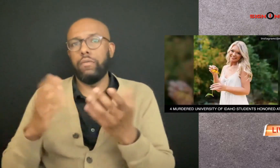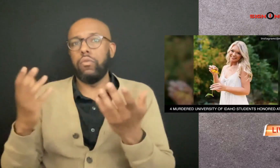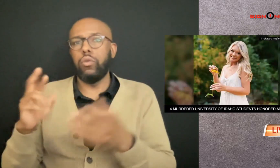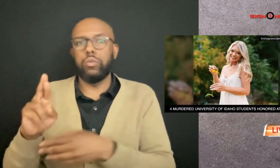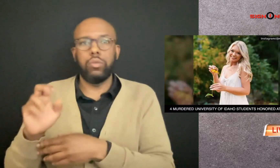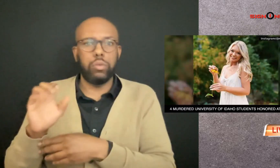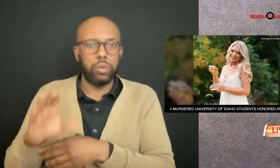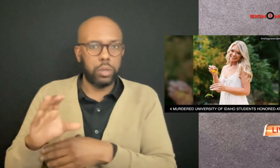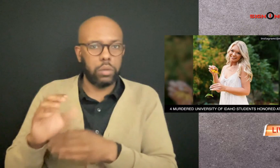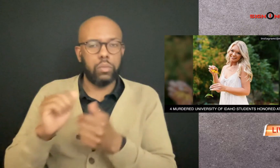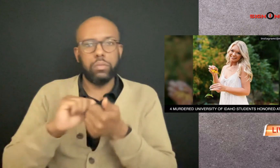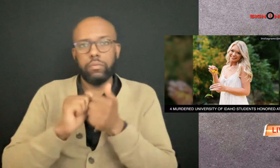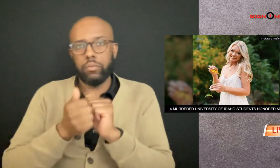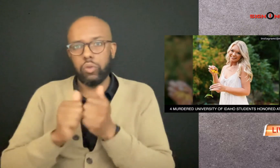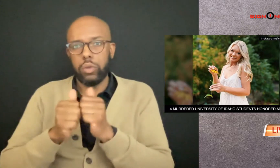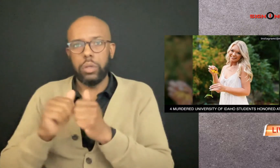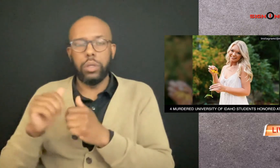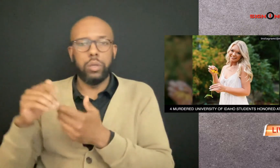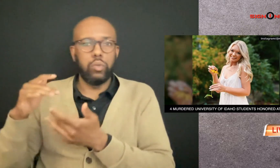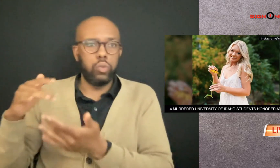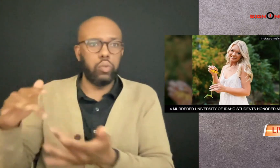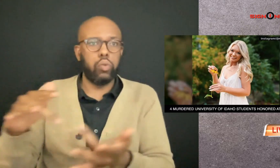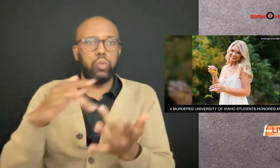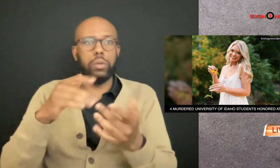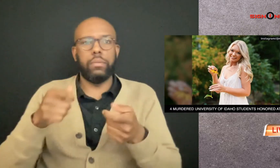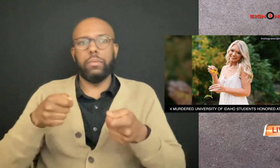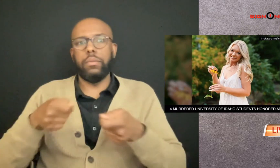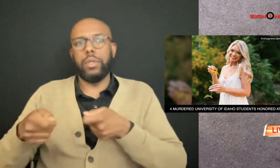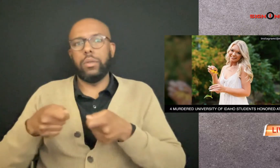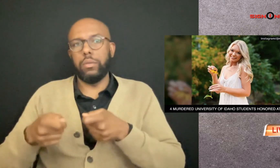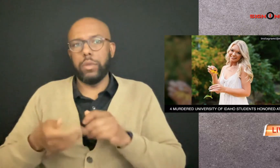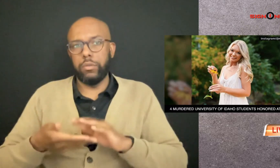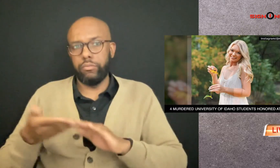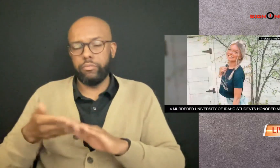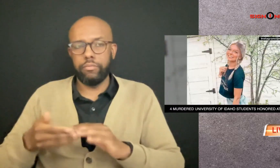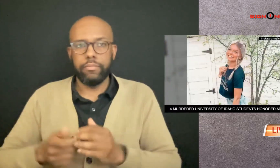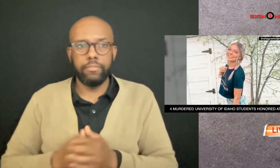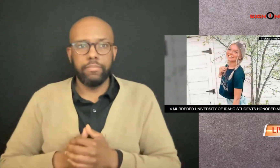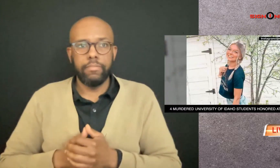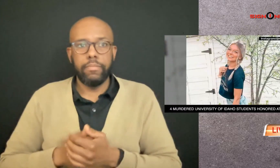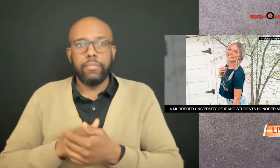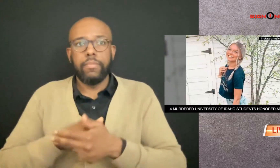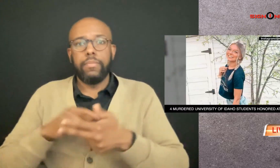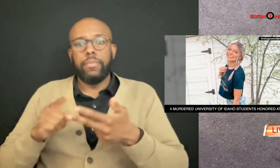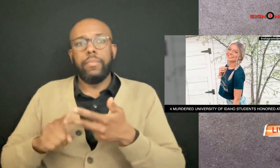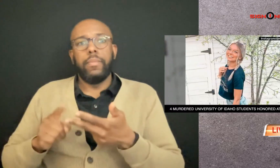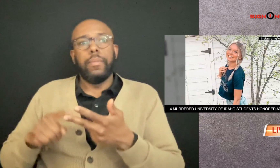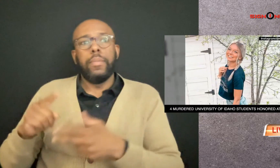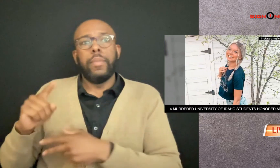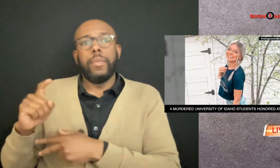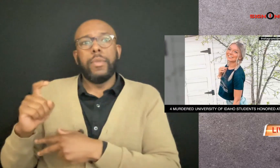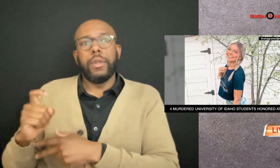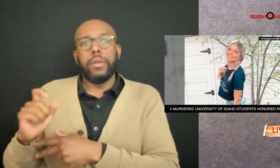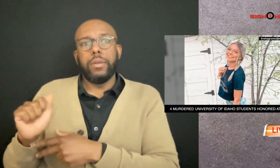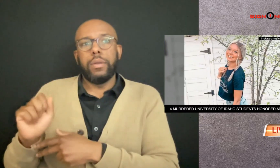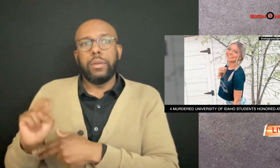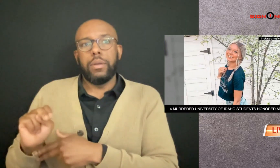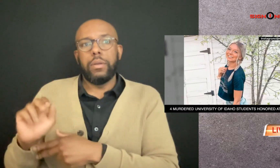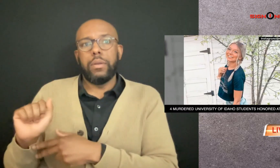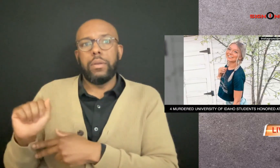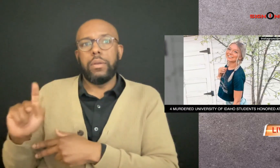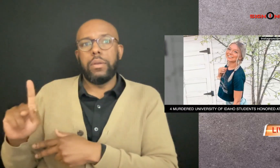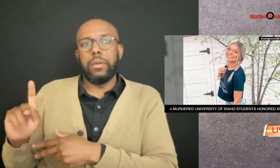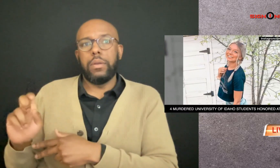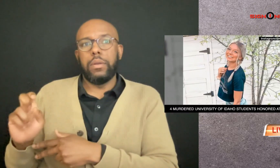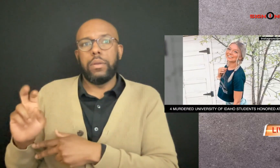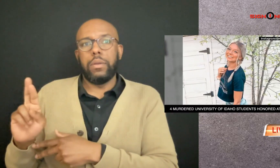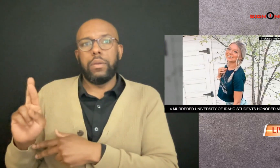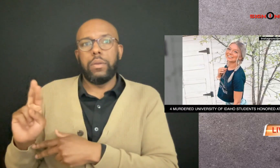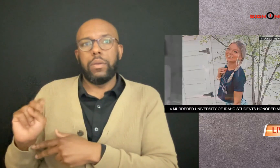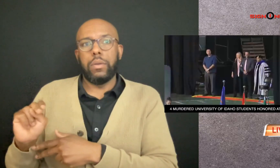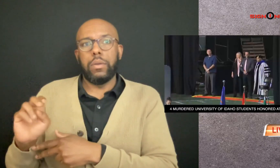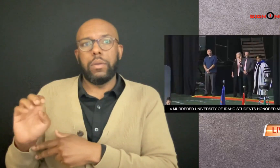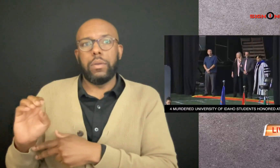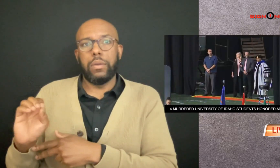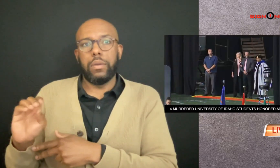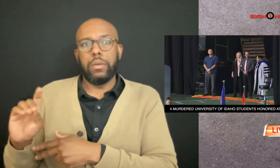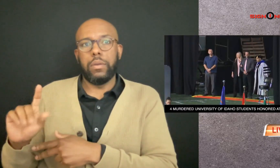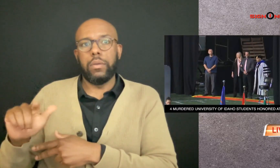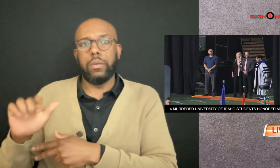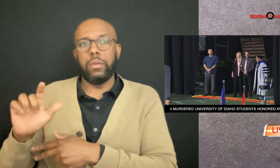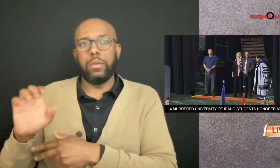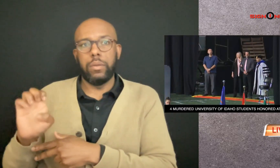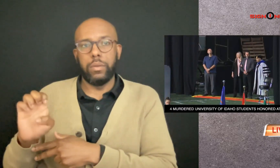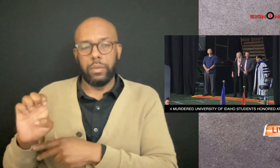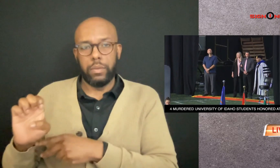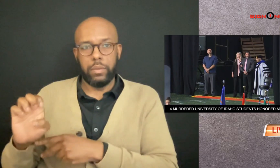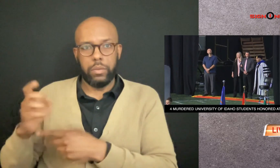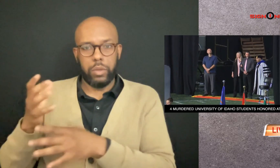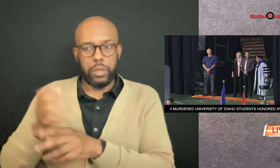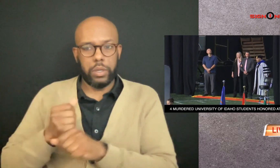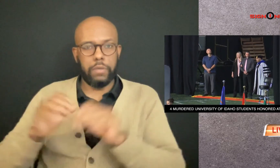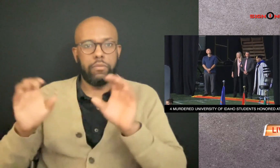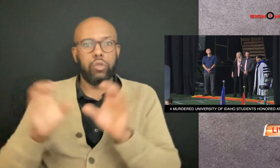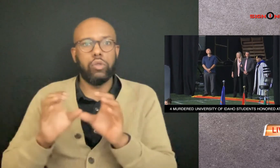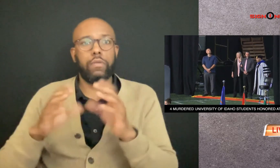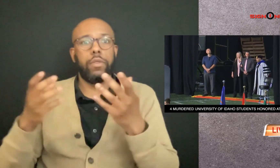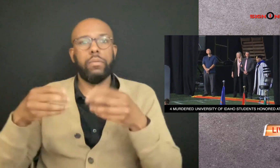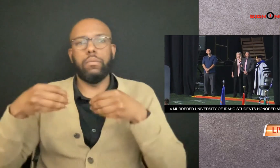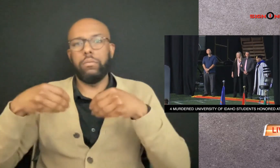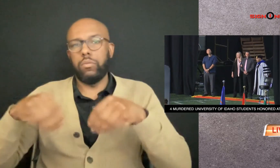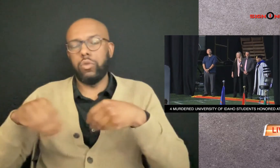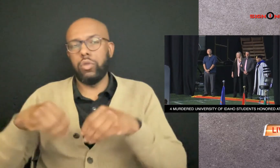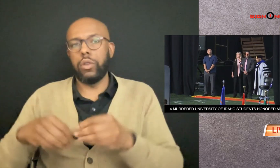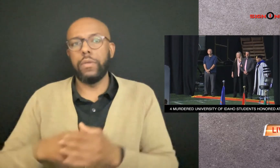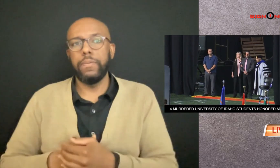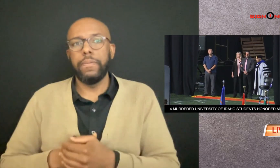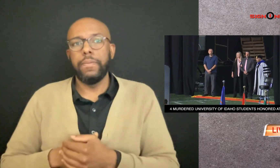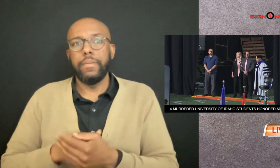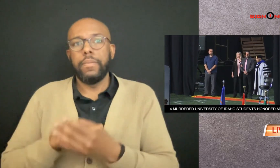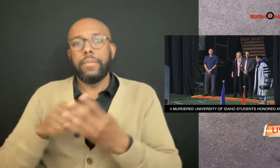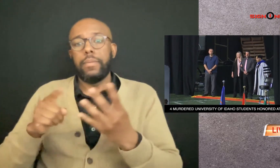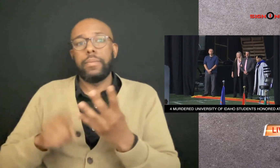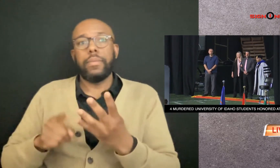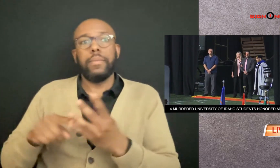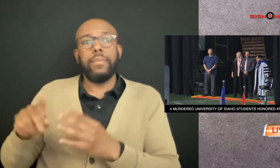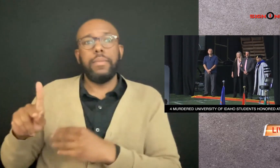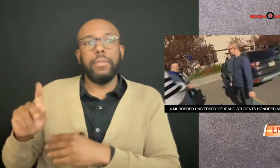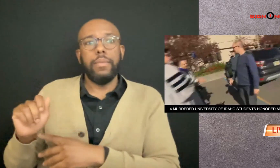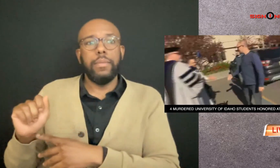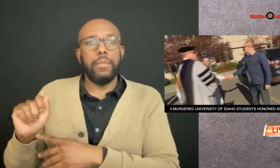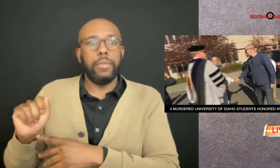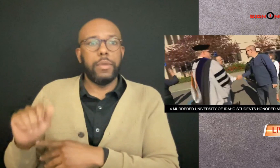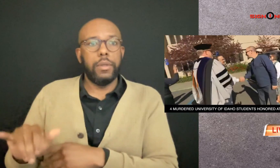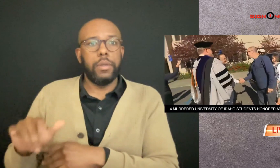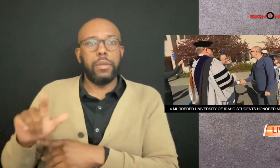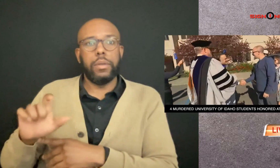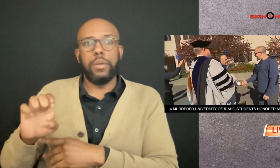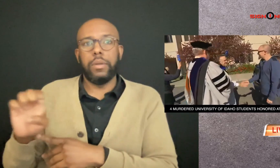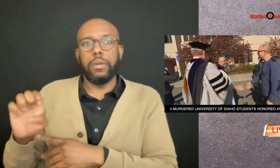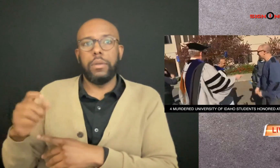recreation sport and tourism management Xana Kernodle received a certificate in marketing